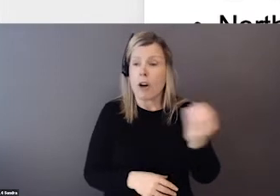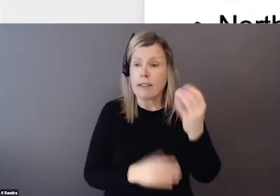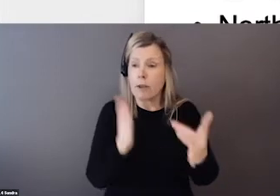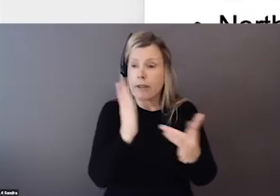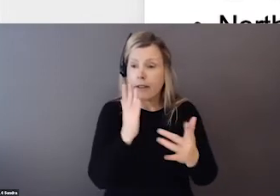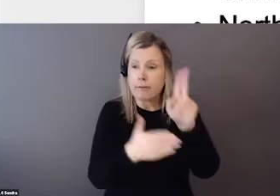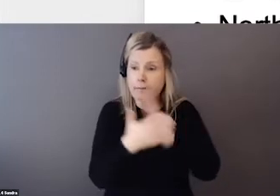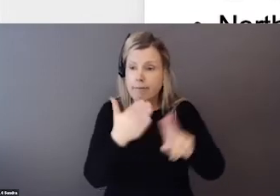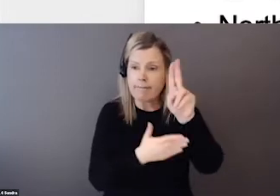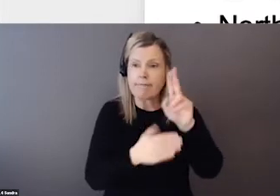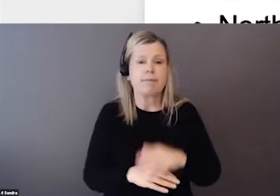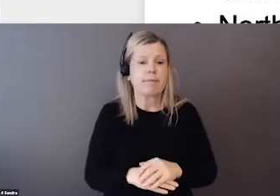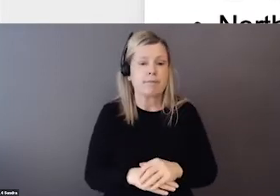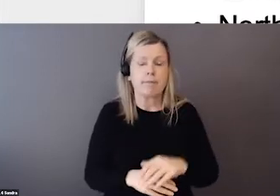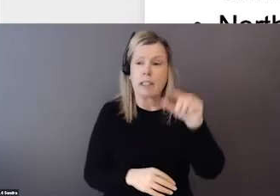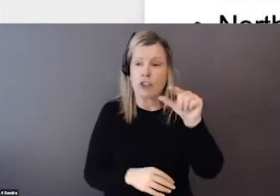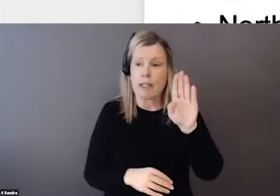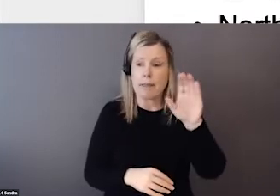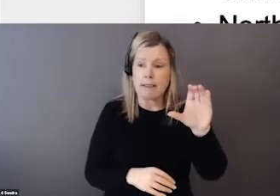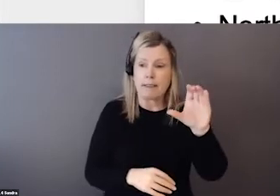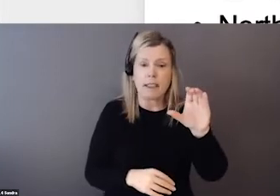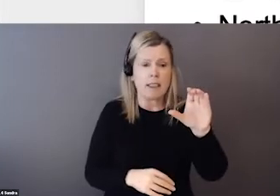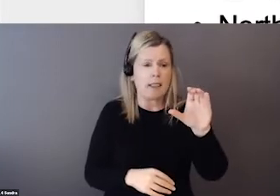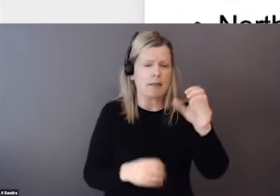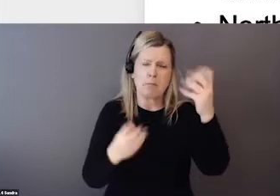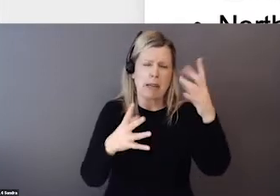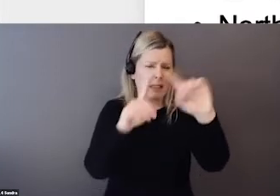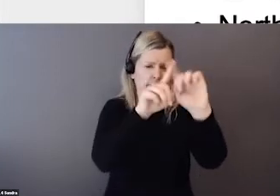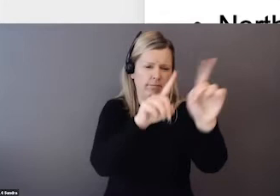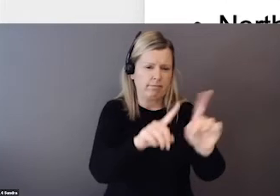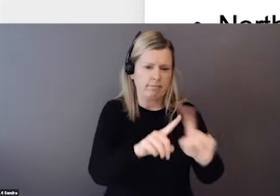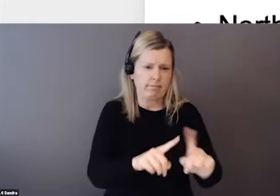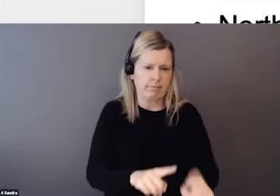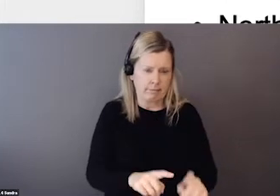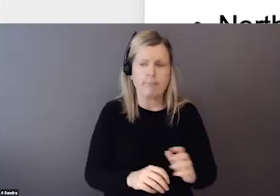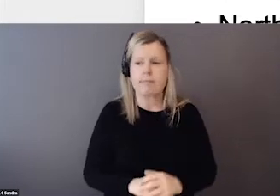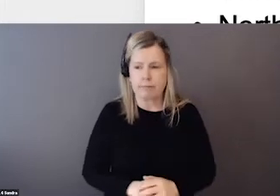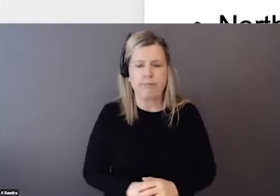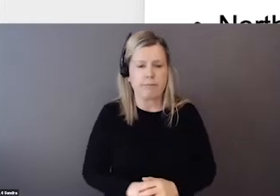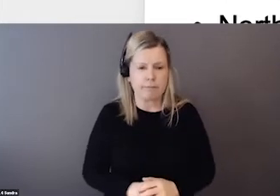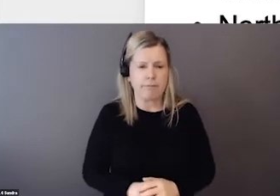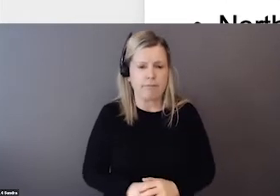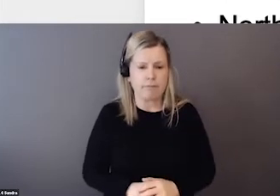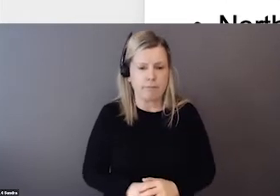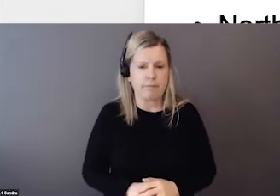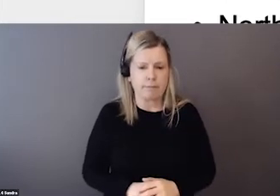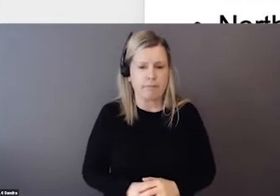at George Brown and Seneca and Centennial colleges at McMaster and at Queens, and also at the University of Montreal.